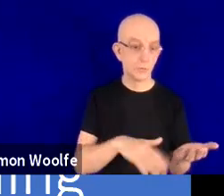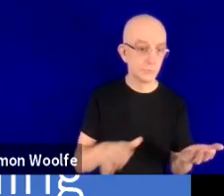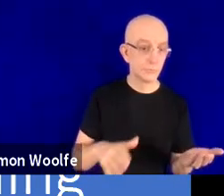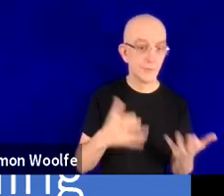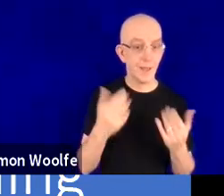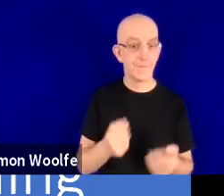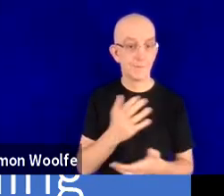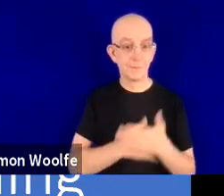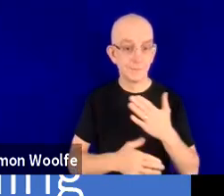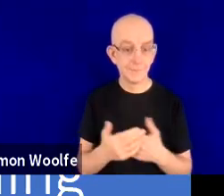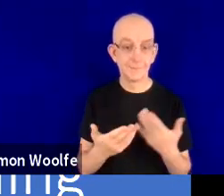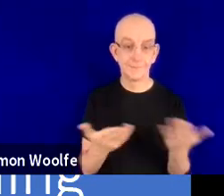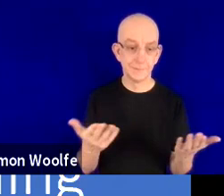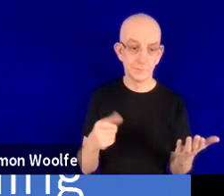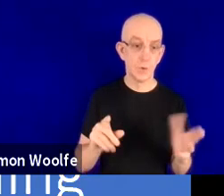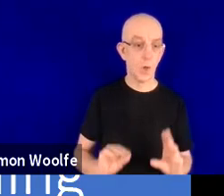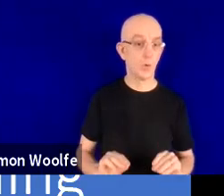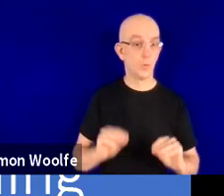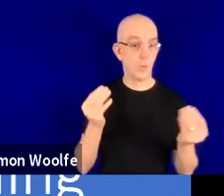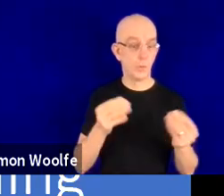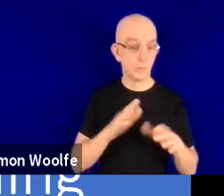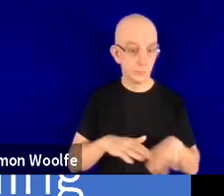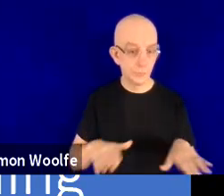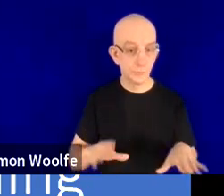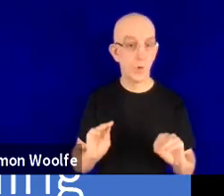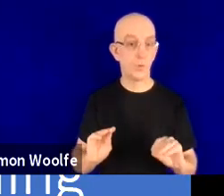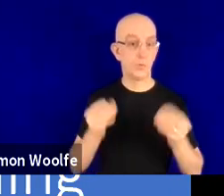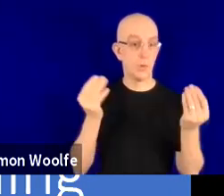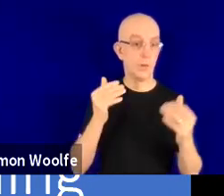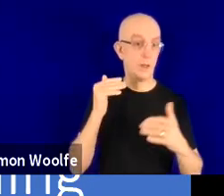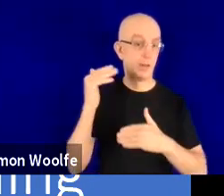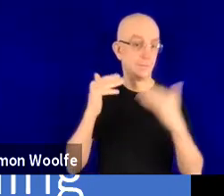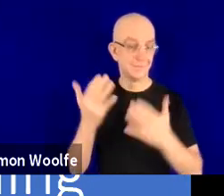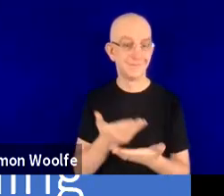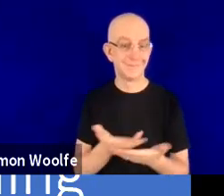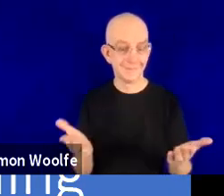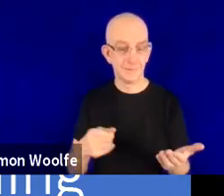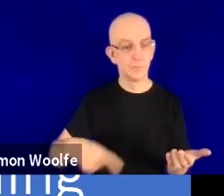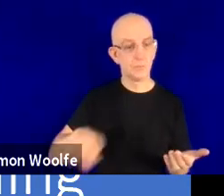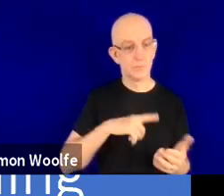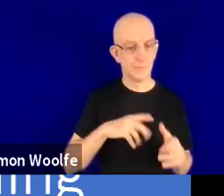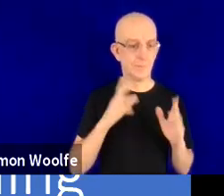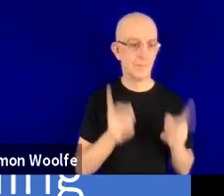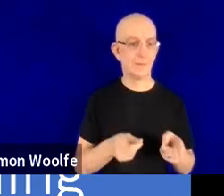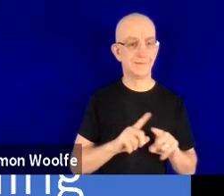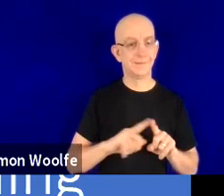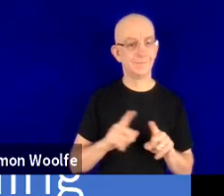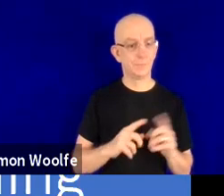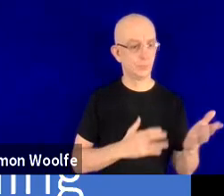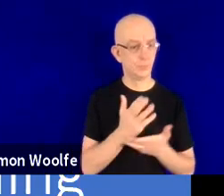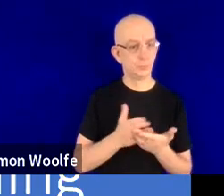The problem we've seen is when countries try to do this more comprehensive assessment, they tend to make it more complicated